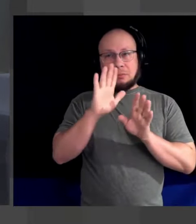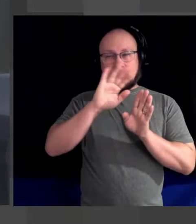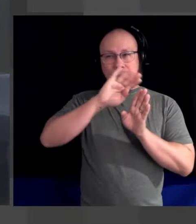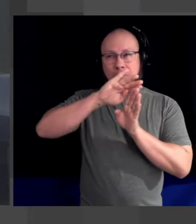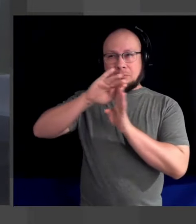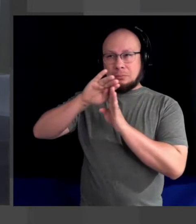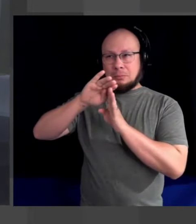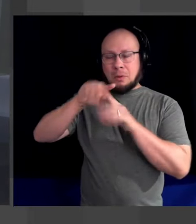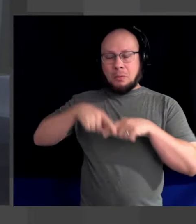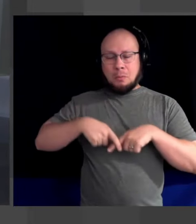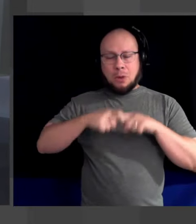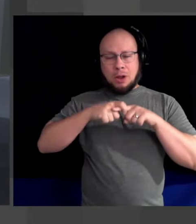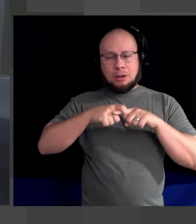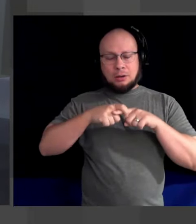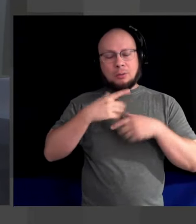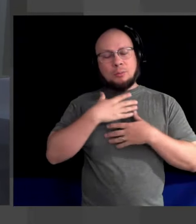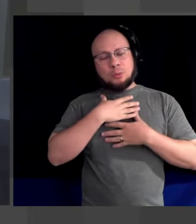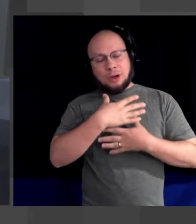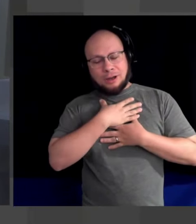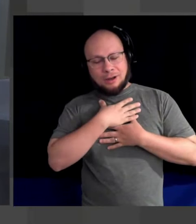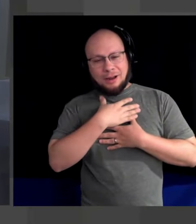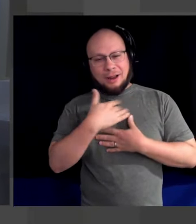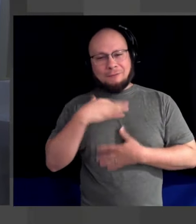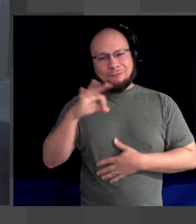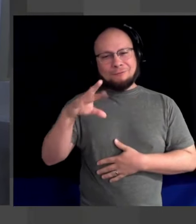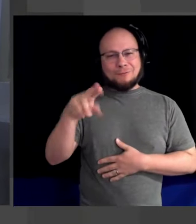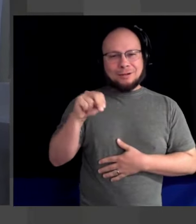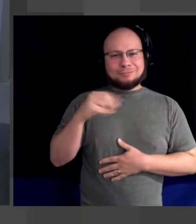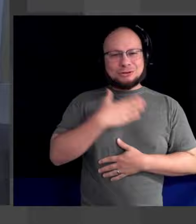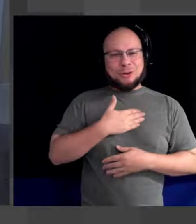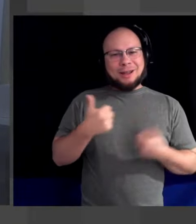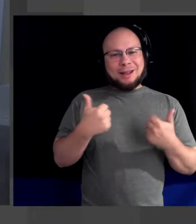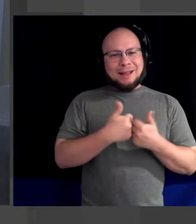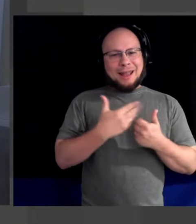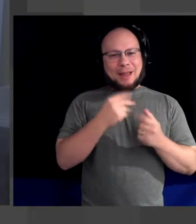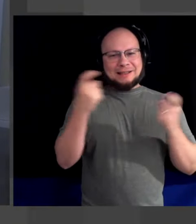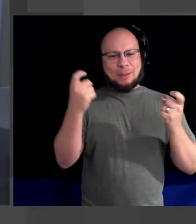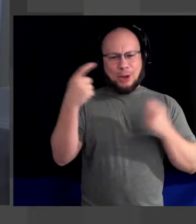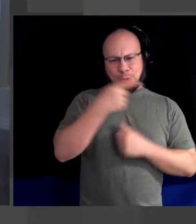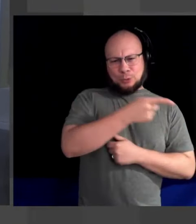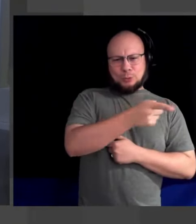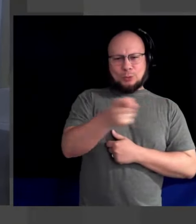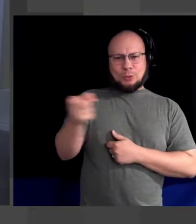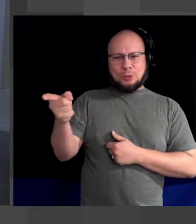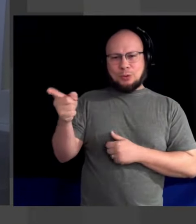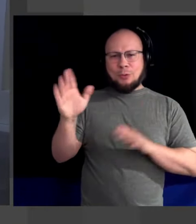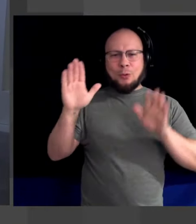EVERYONE THE OPPORTUNITY TODAY TO TAKE A BREATH, HAVE FUN, ENJOY THE GAMES WE LOVE AND